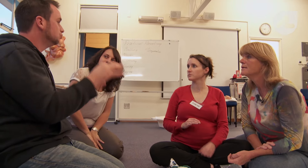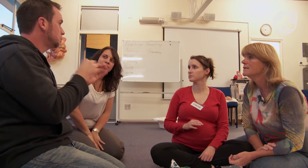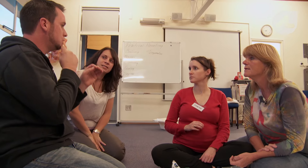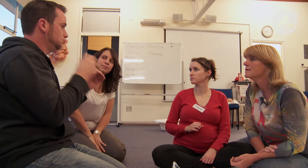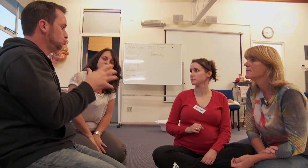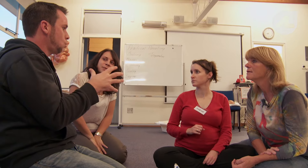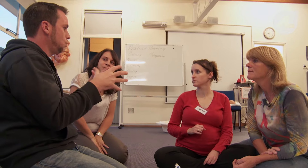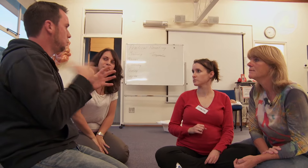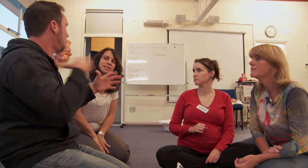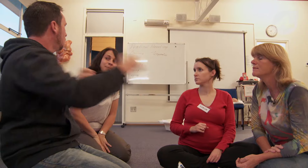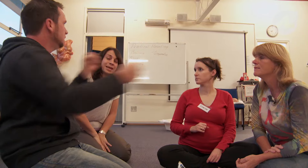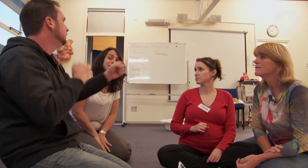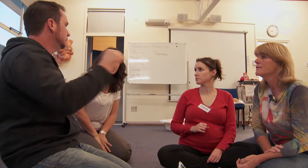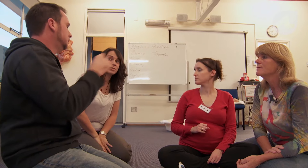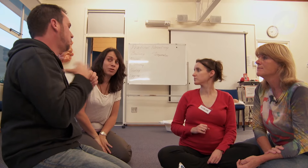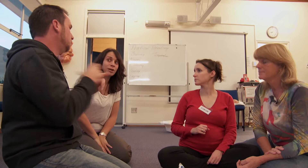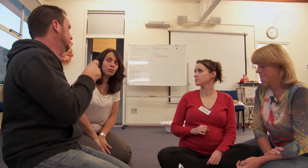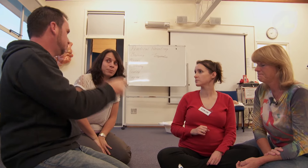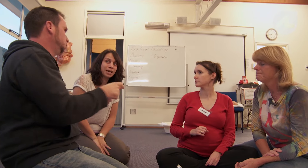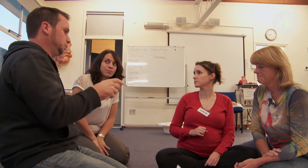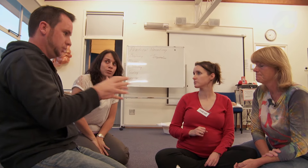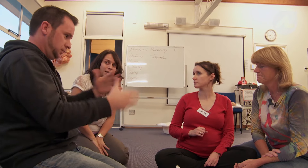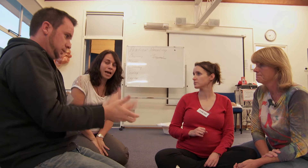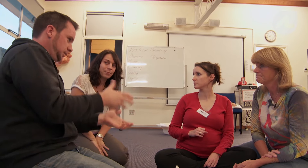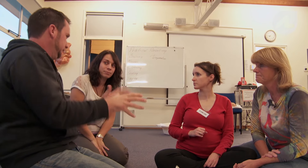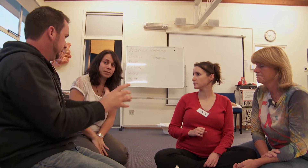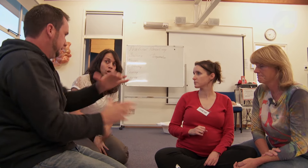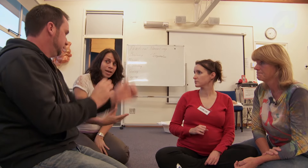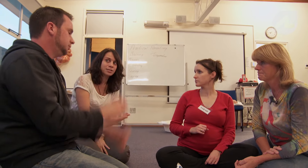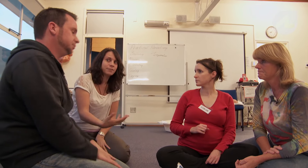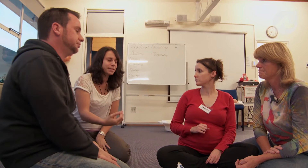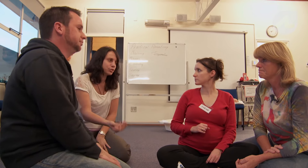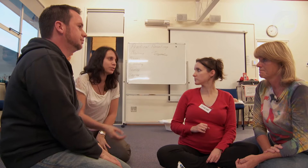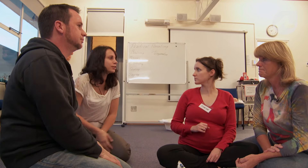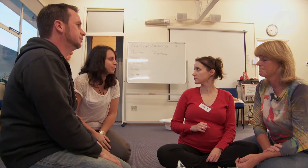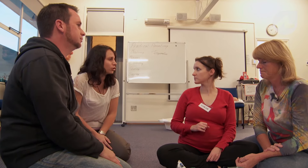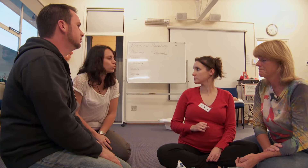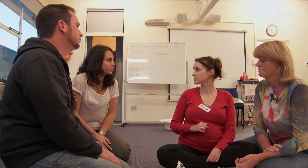when they get bigger they'll start to struggle and move around a bit won't they?